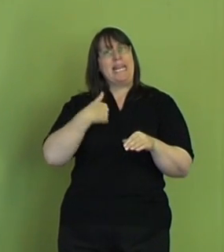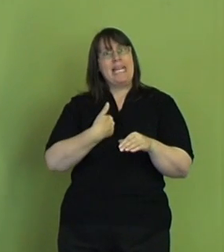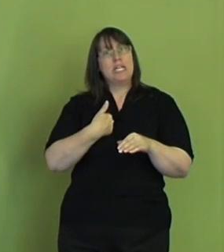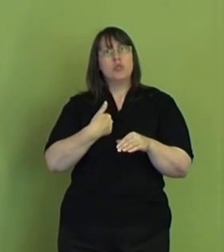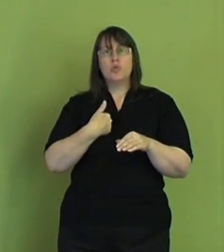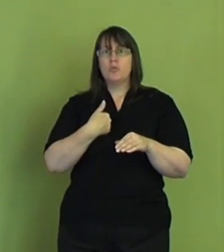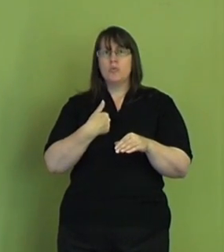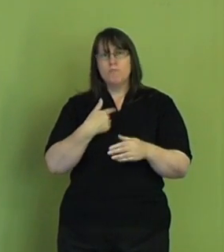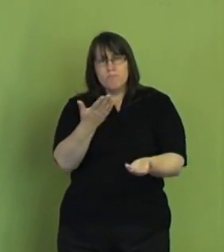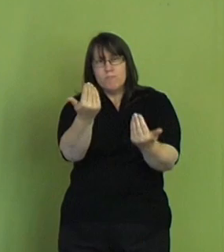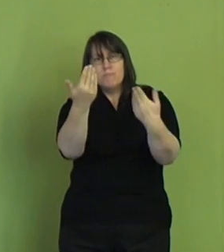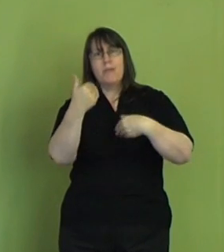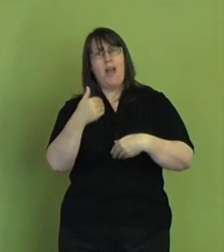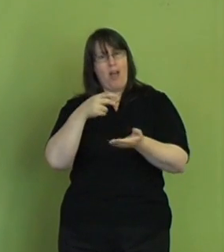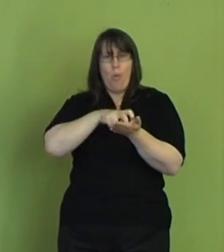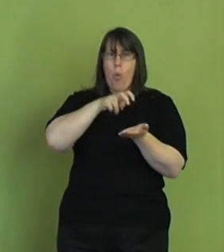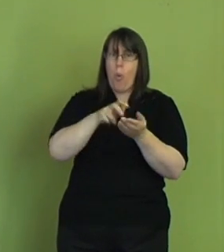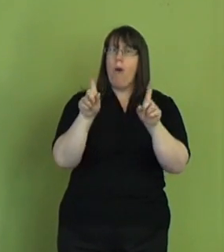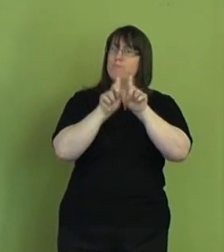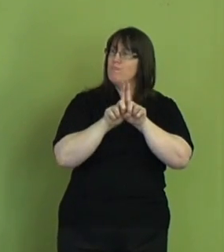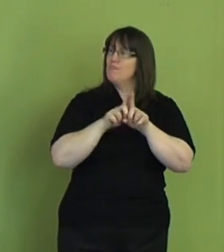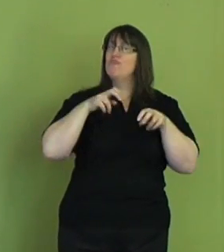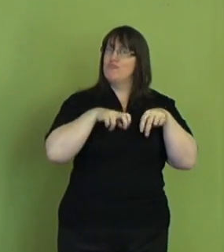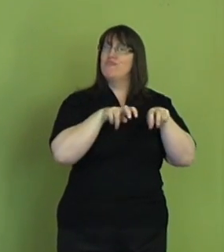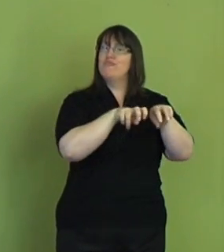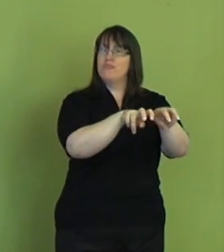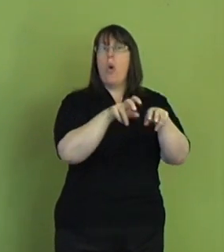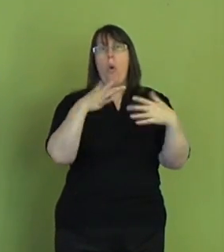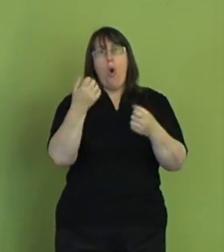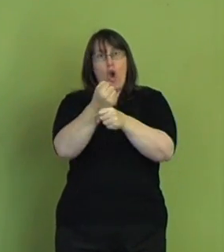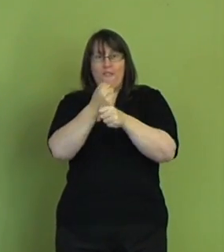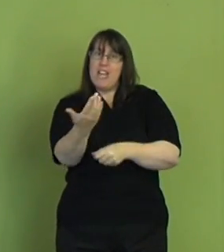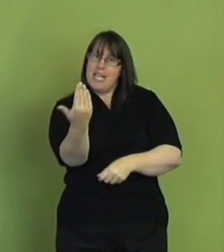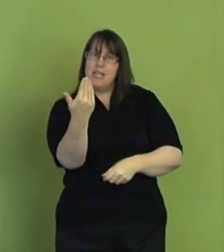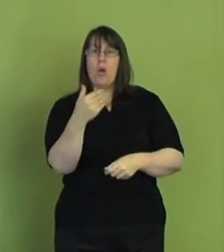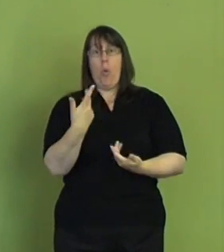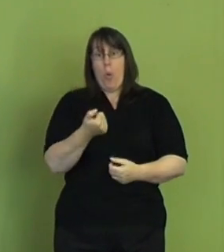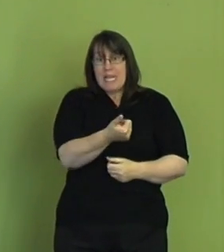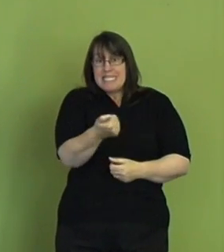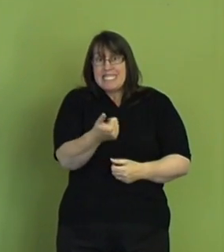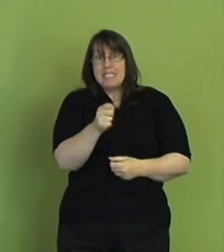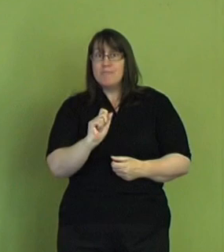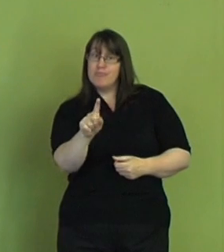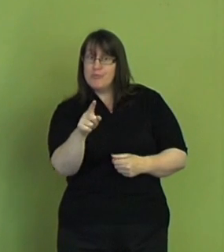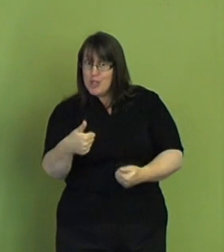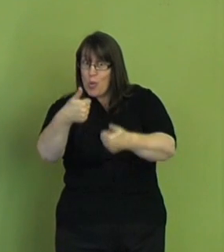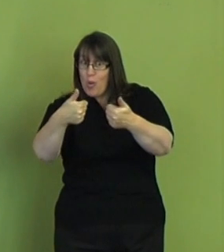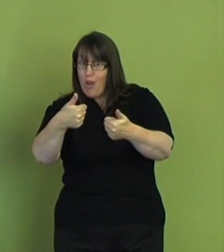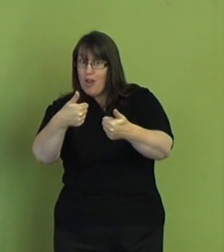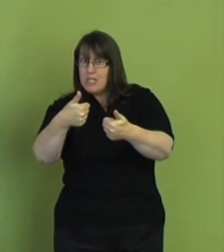Invite them for walks, invite them for coffee. Text them.